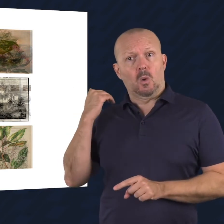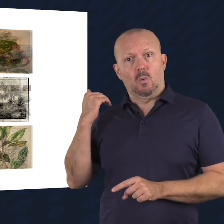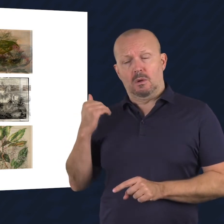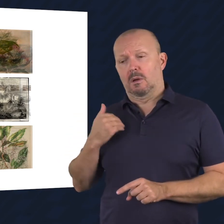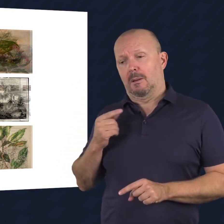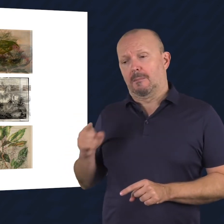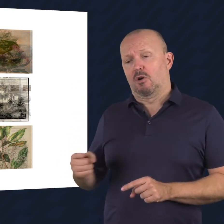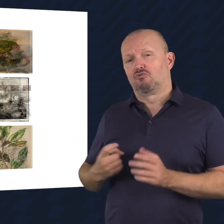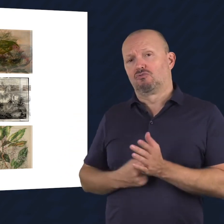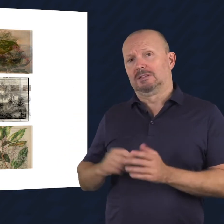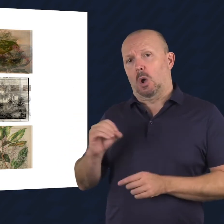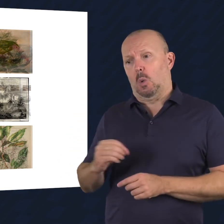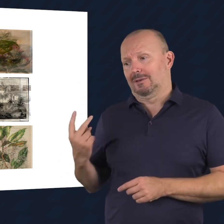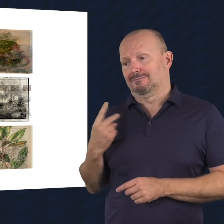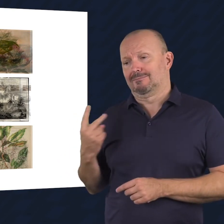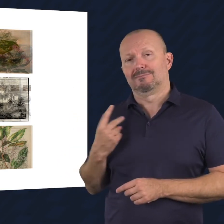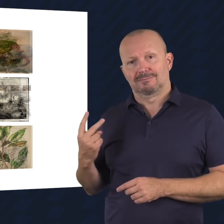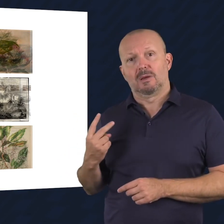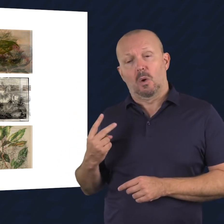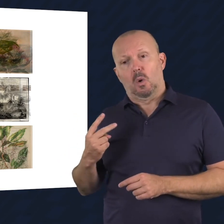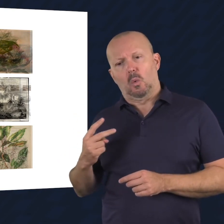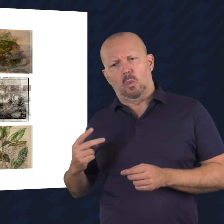Several years ago, my colleague and fellow researcher Rhys Owen and I developed